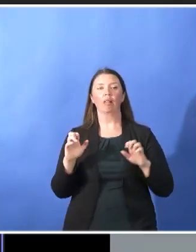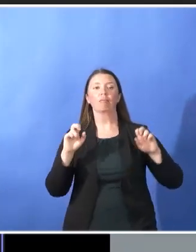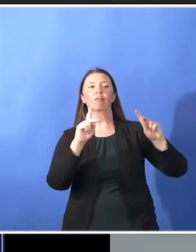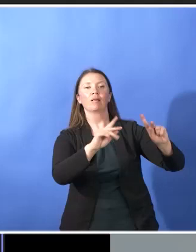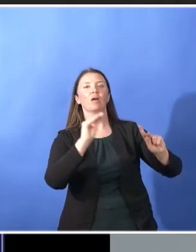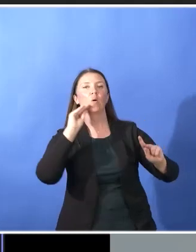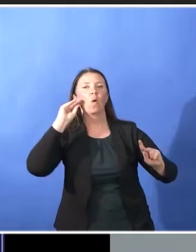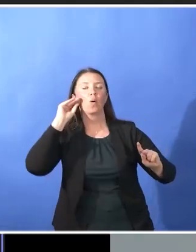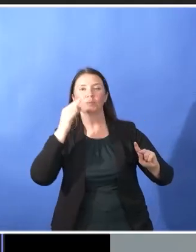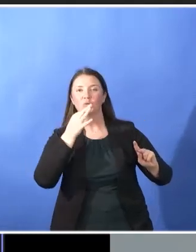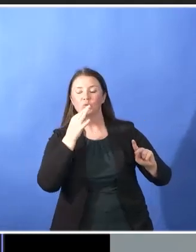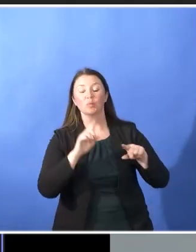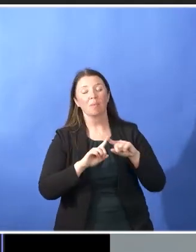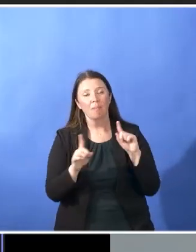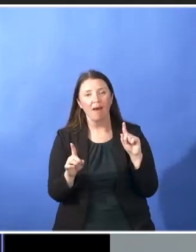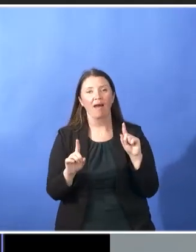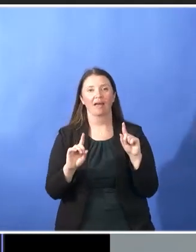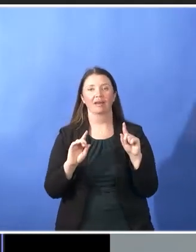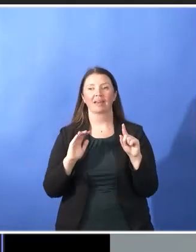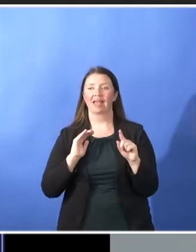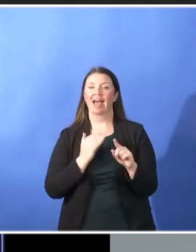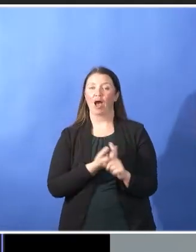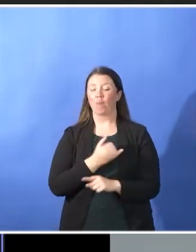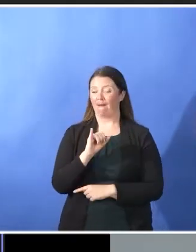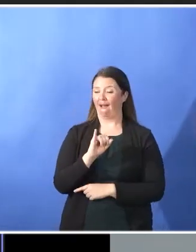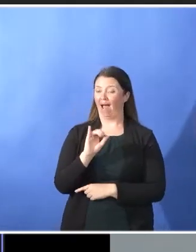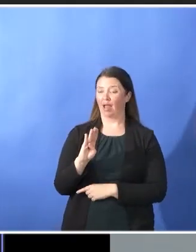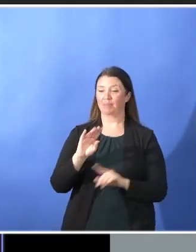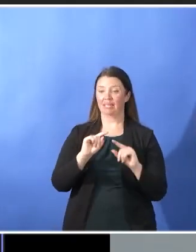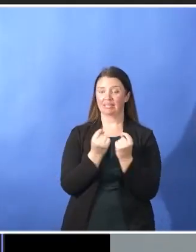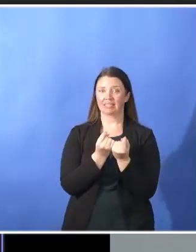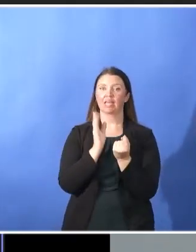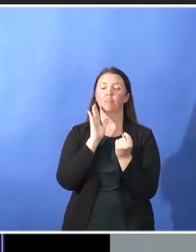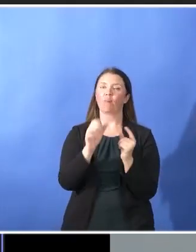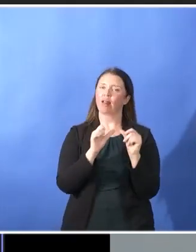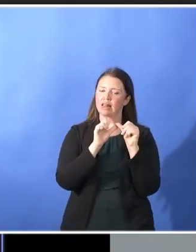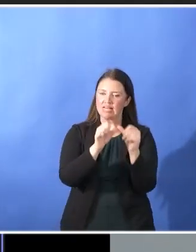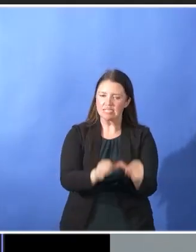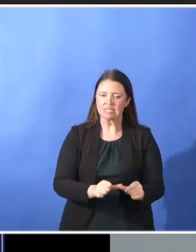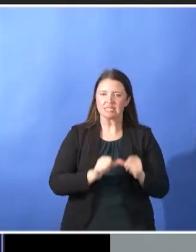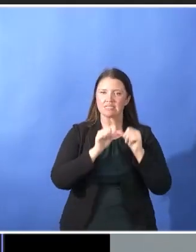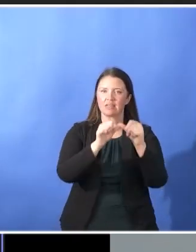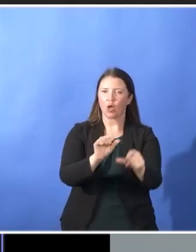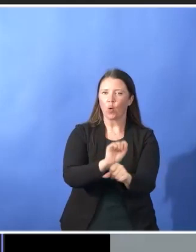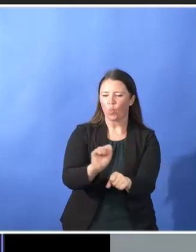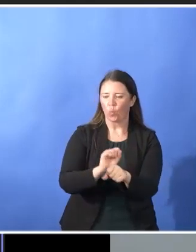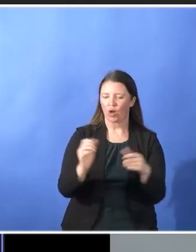IT WILL BE OUR TEAM THAT WILL BE CONTINUOUSLY WORKING FOR A